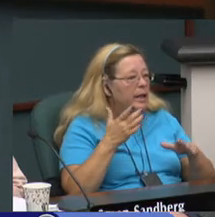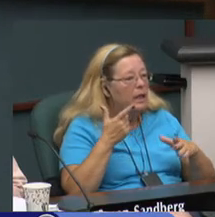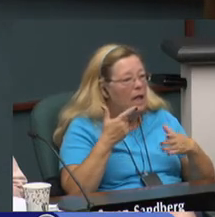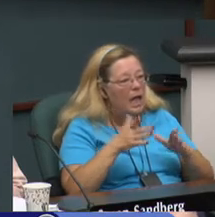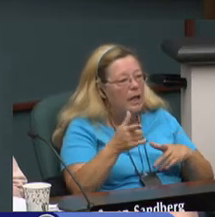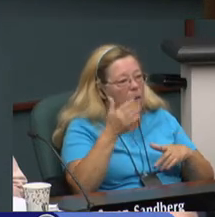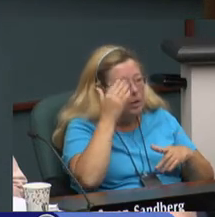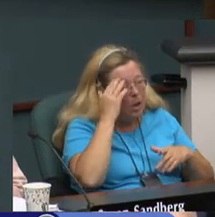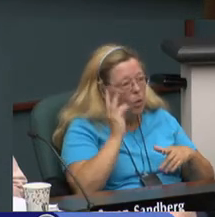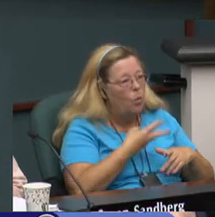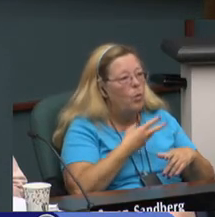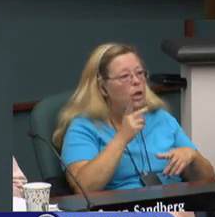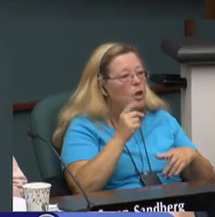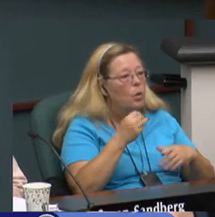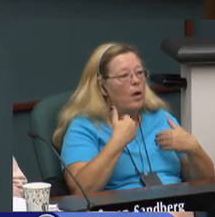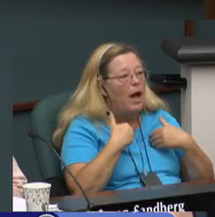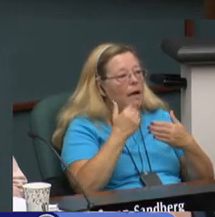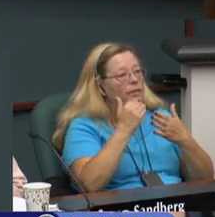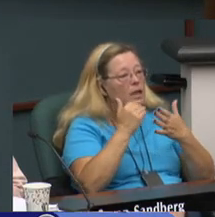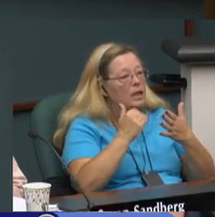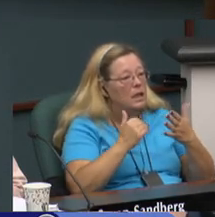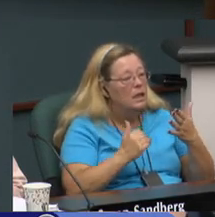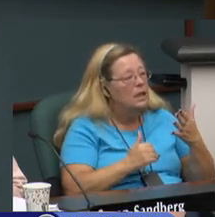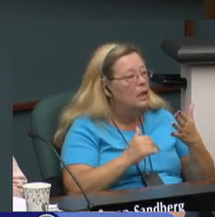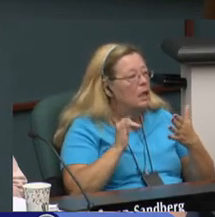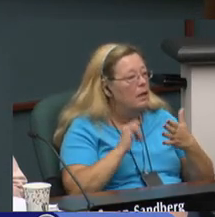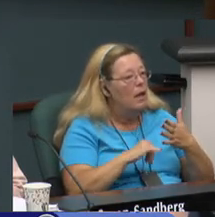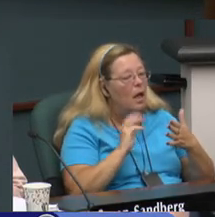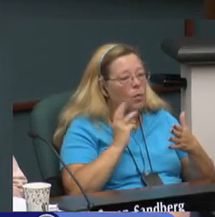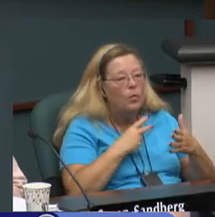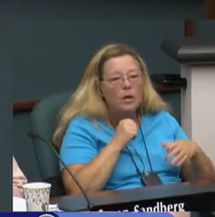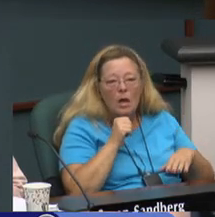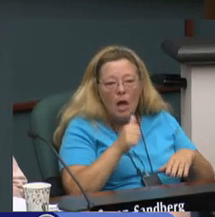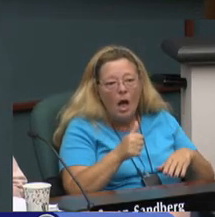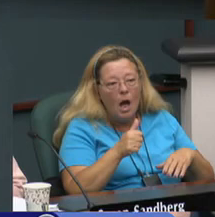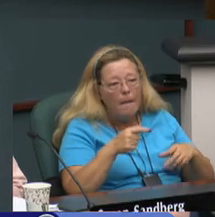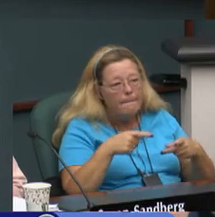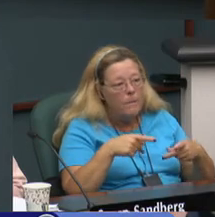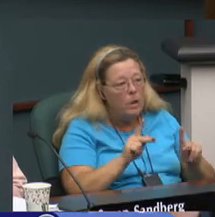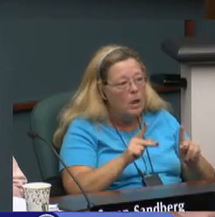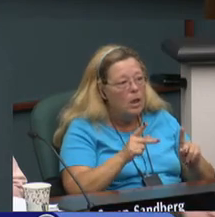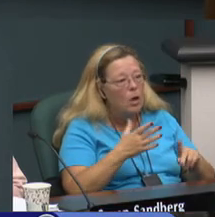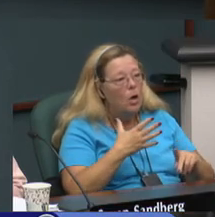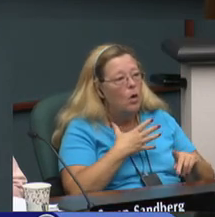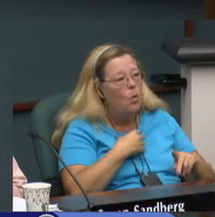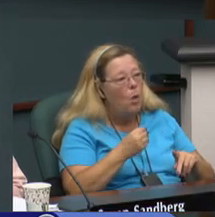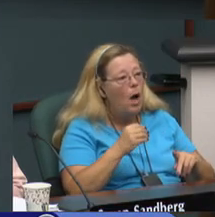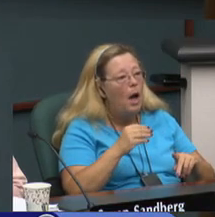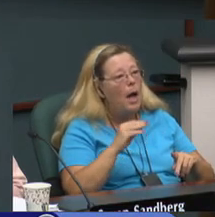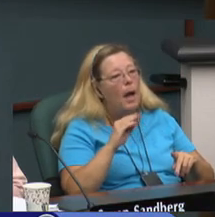we do have this list that we're not permitting white mulberry autumn all of